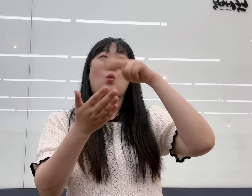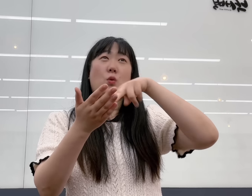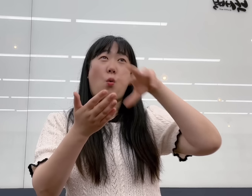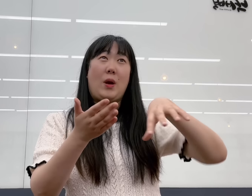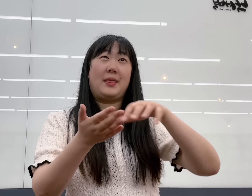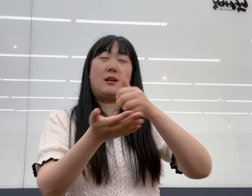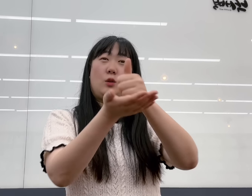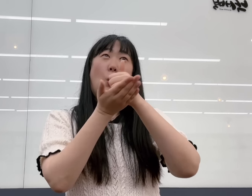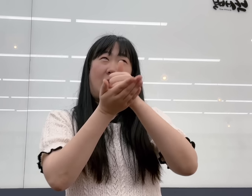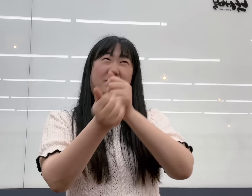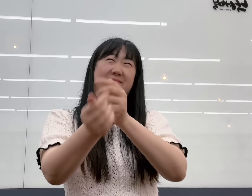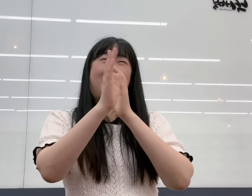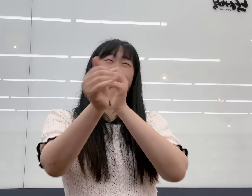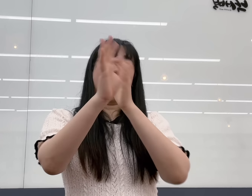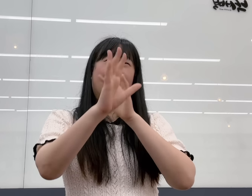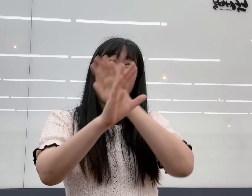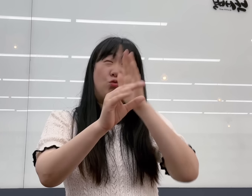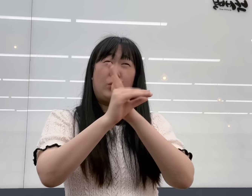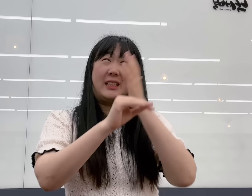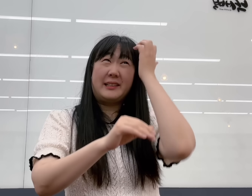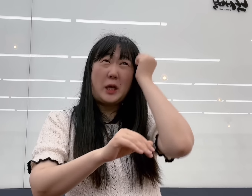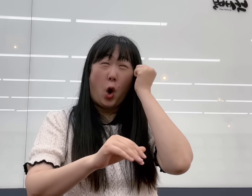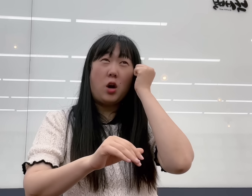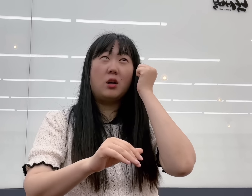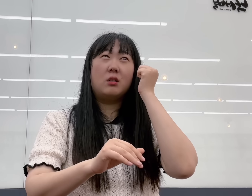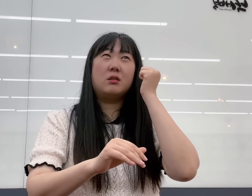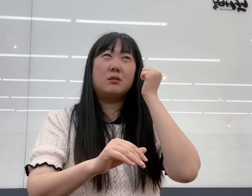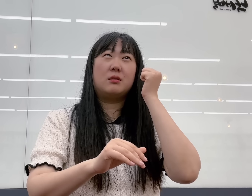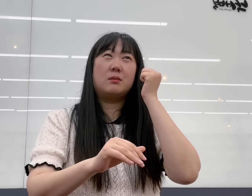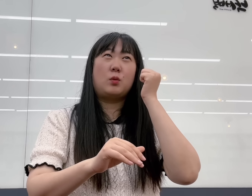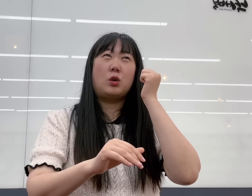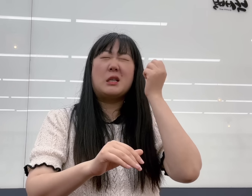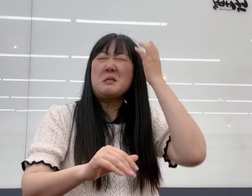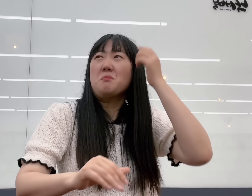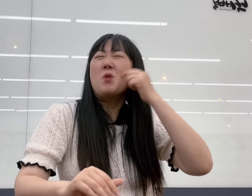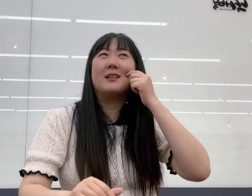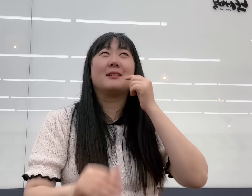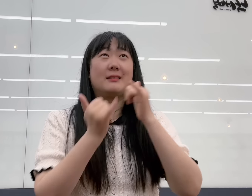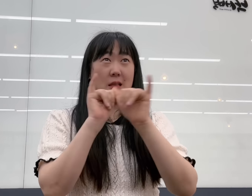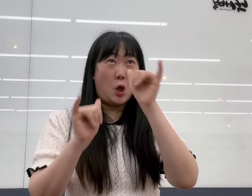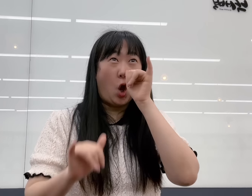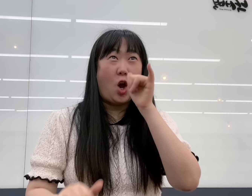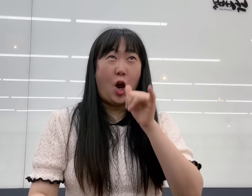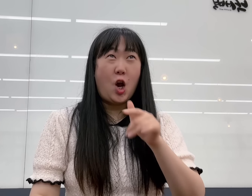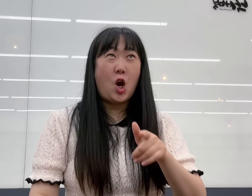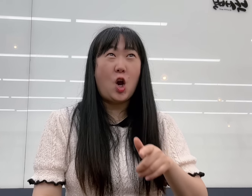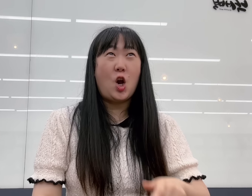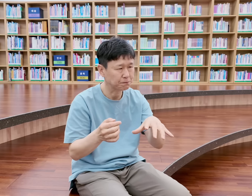Is there a person you remember most from your visit?